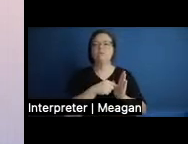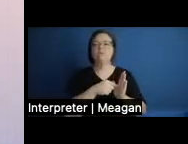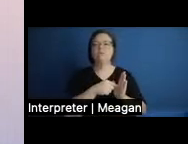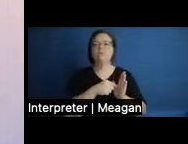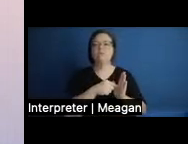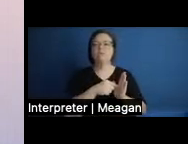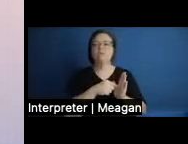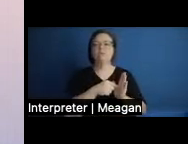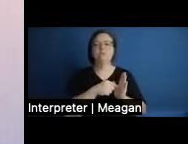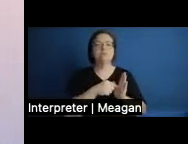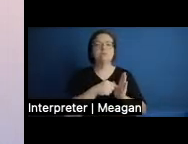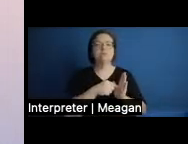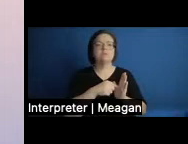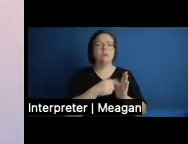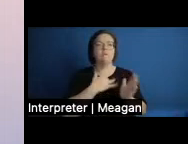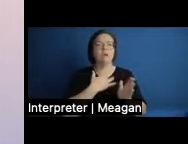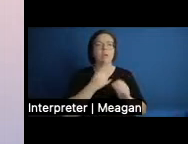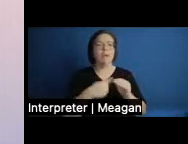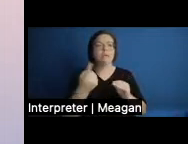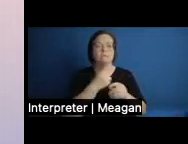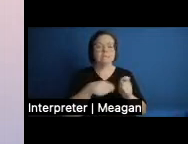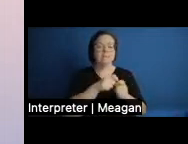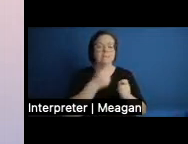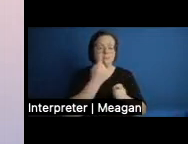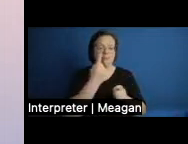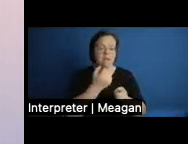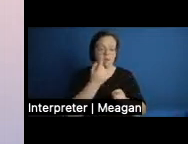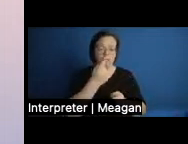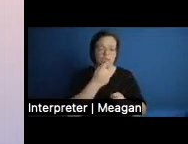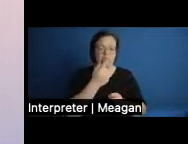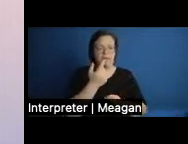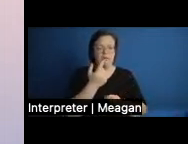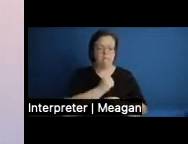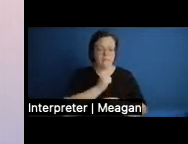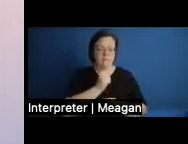a certain something, I actually understood myself in relation to that thing a lot better and in a